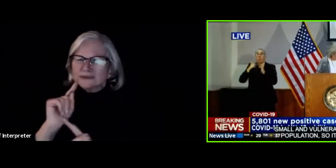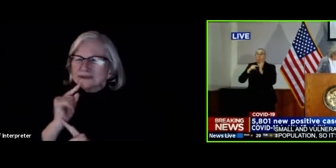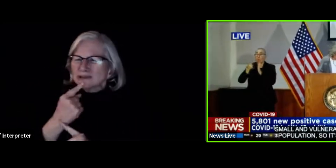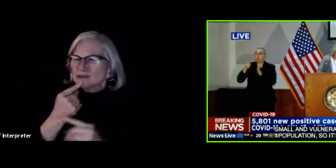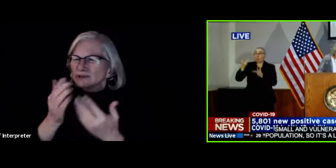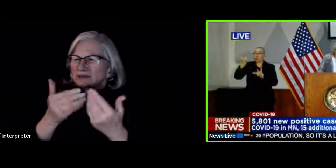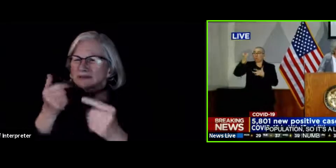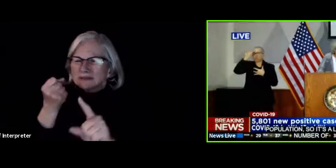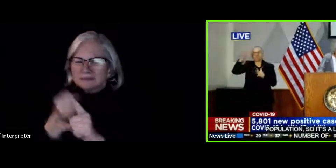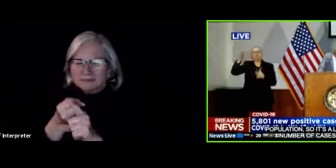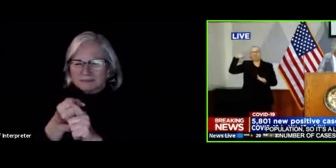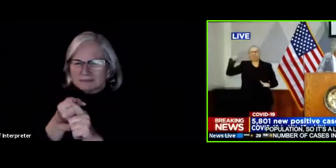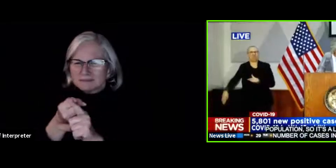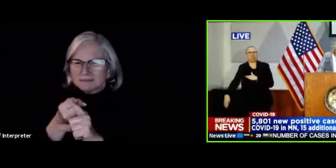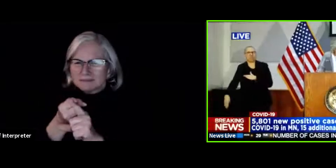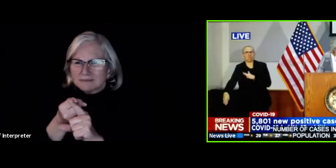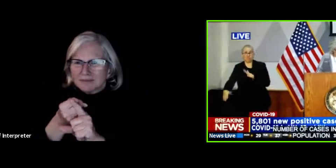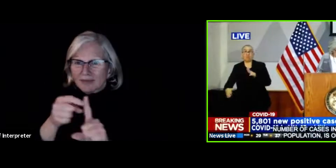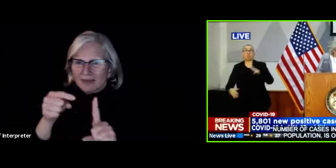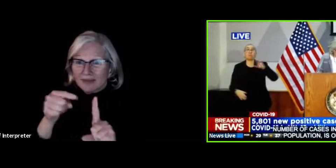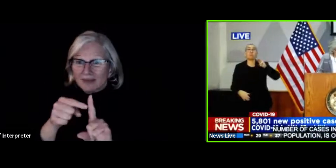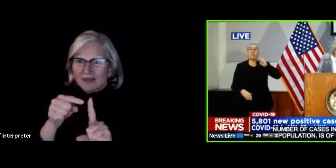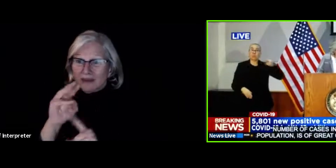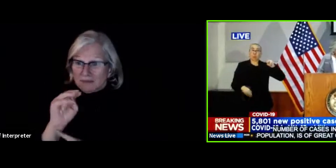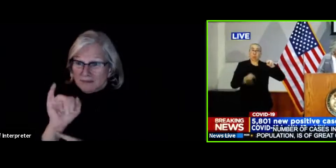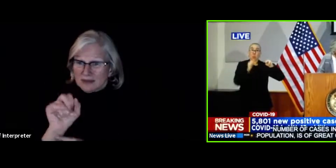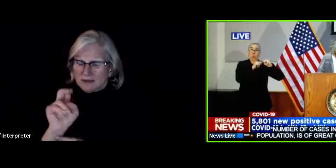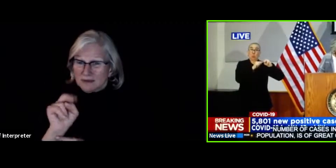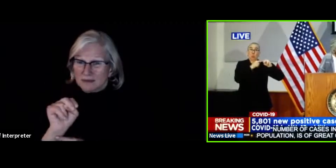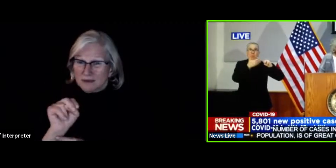DOING BETTER THAN MANY OTHERS, KEEPING LONG-TERM CARE RESIDENTS